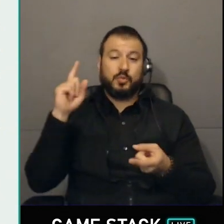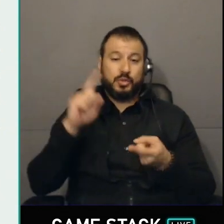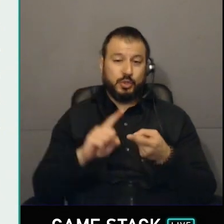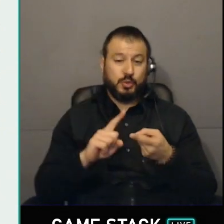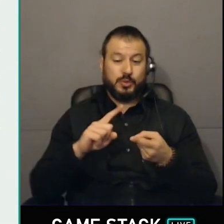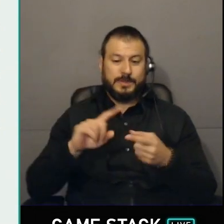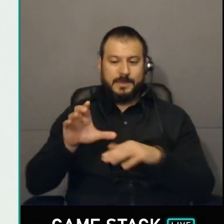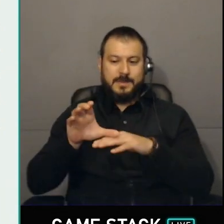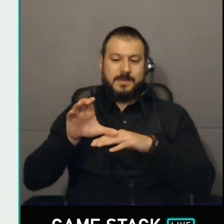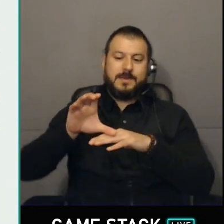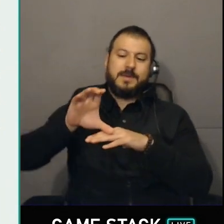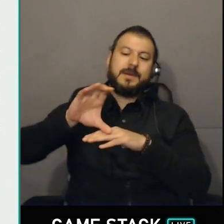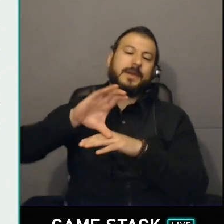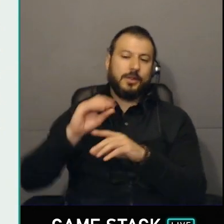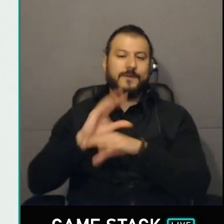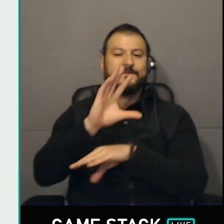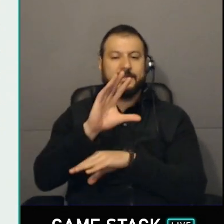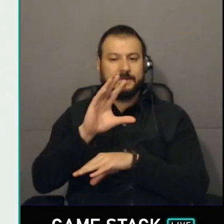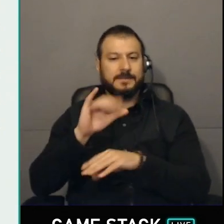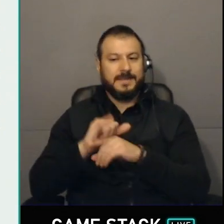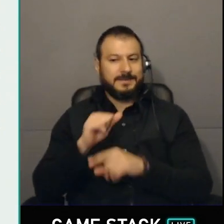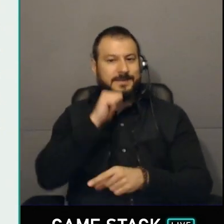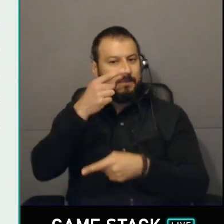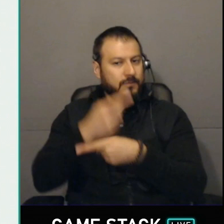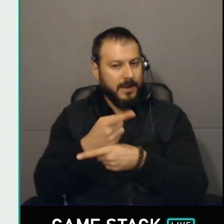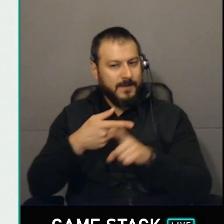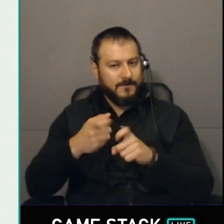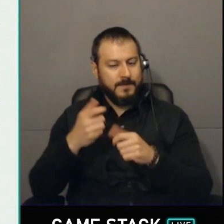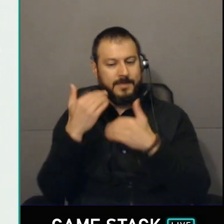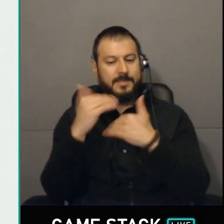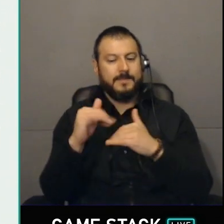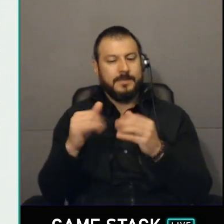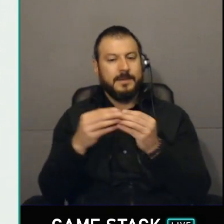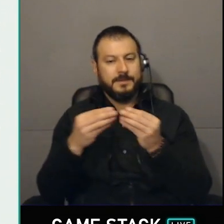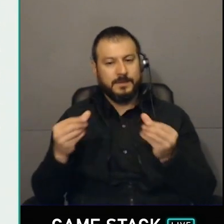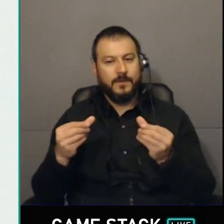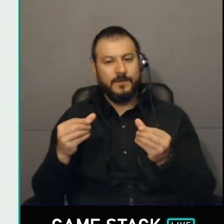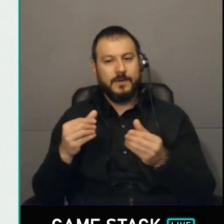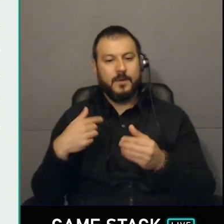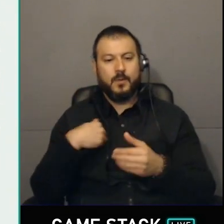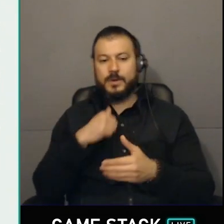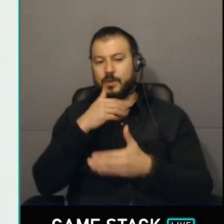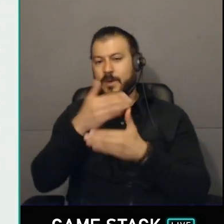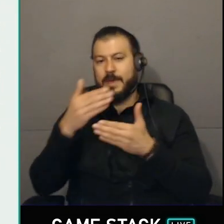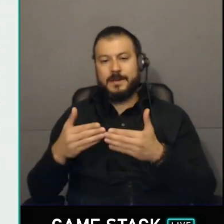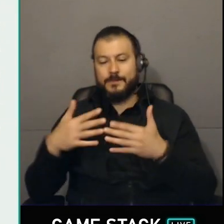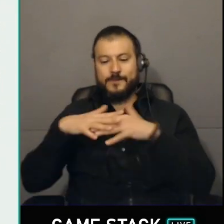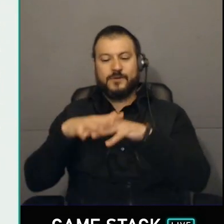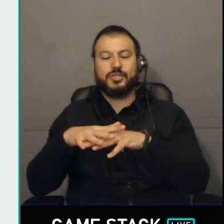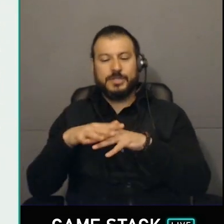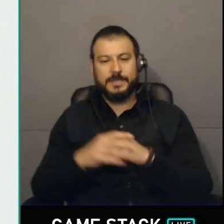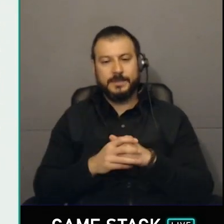from limiting the solver iterations we don't end up converging. So, we need to slow spinning.